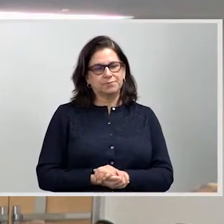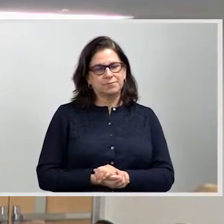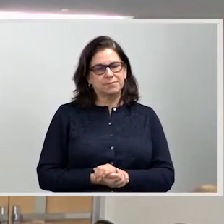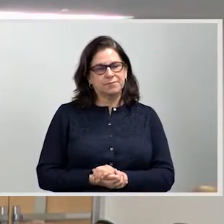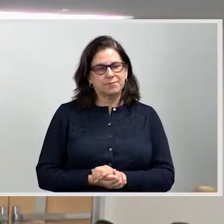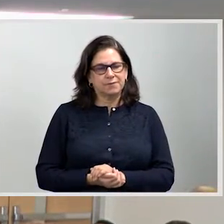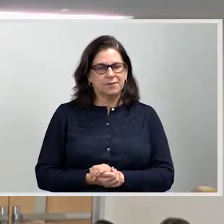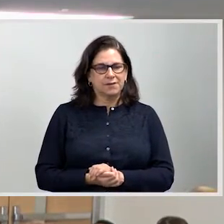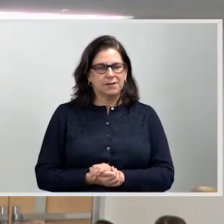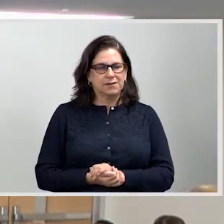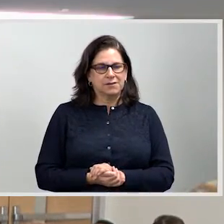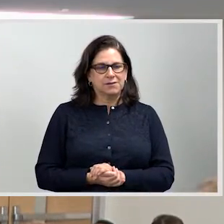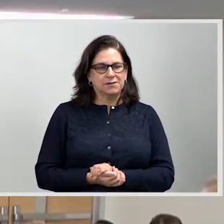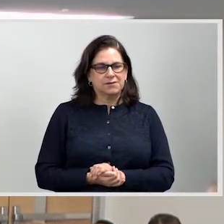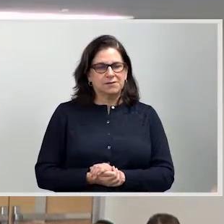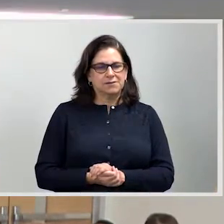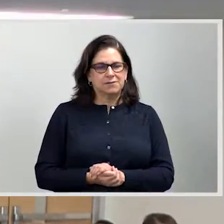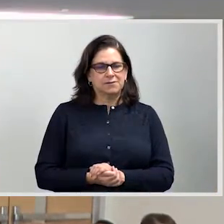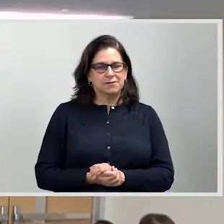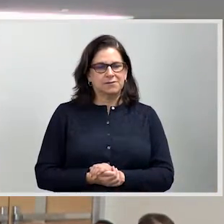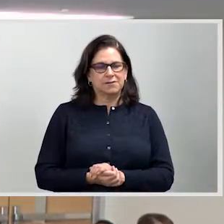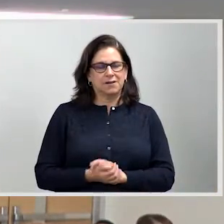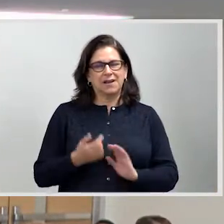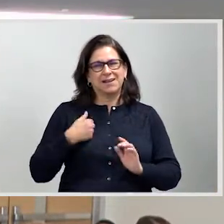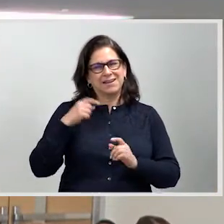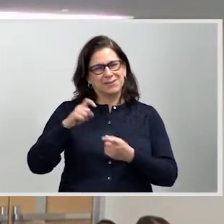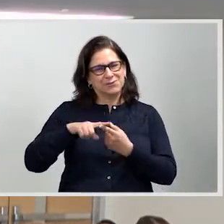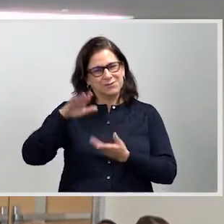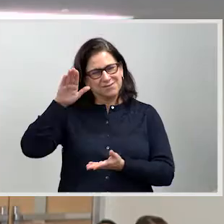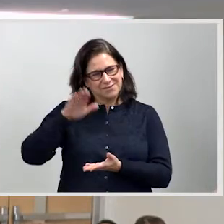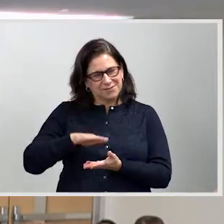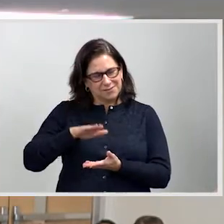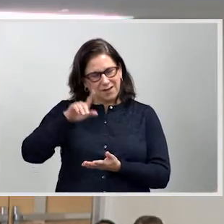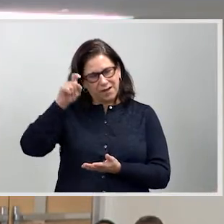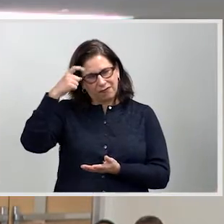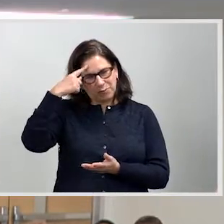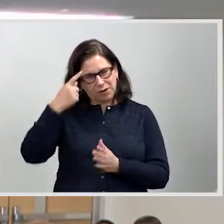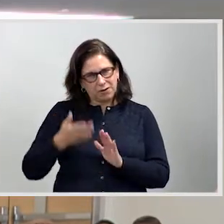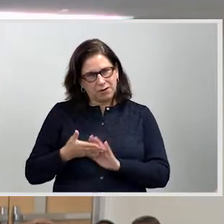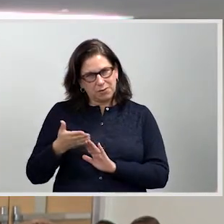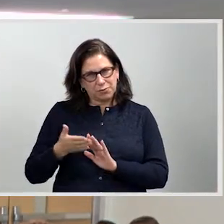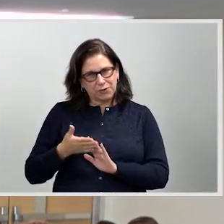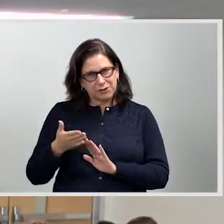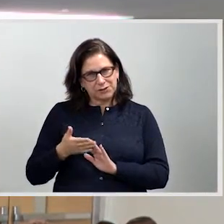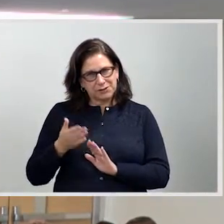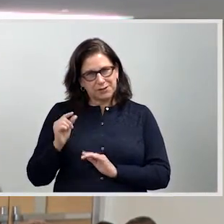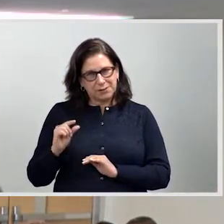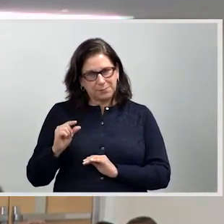ALL RIGHT, THANK YOU.